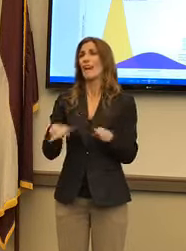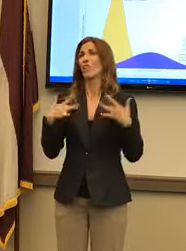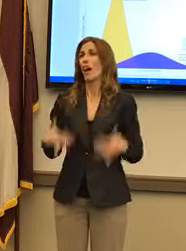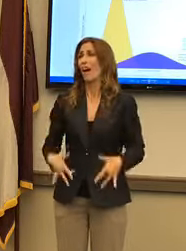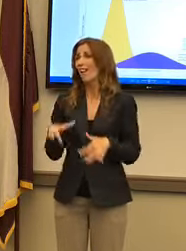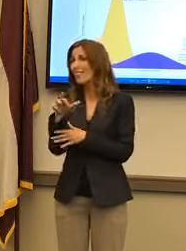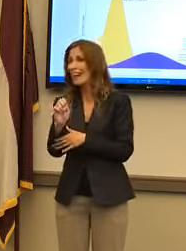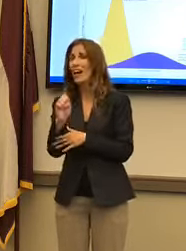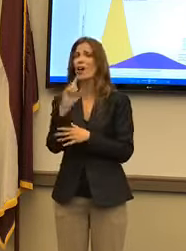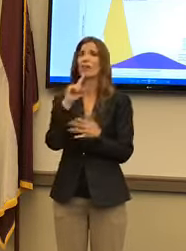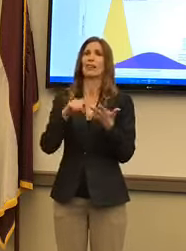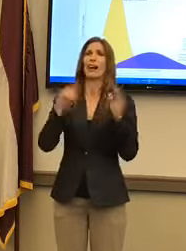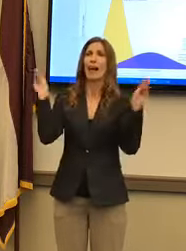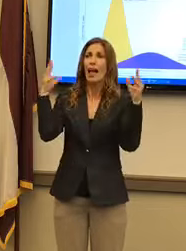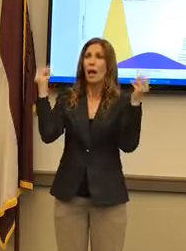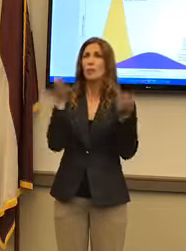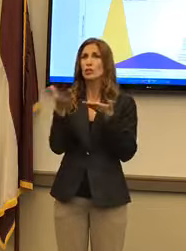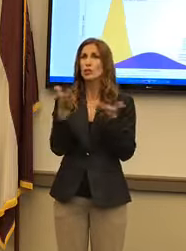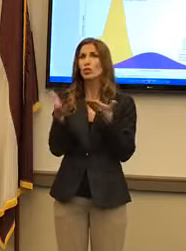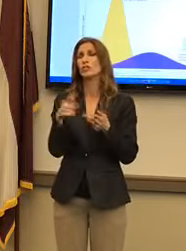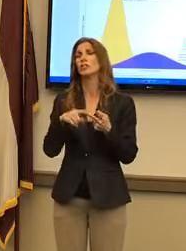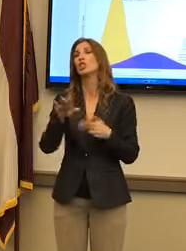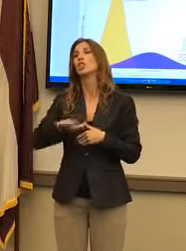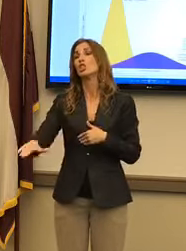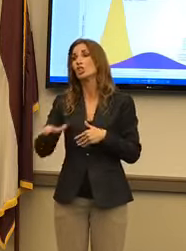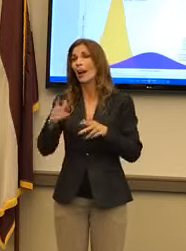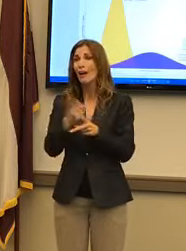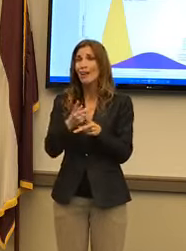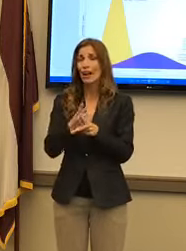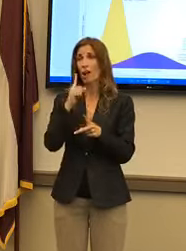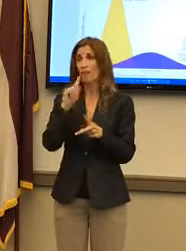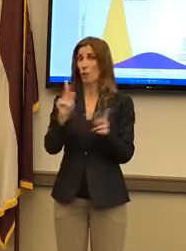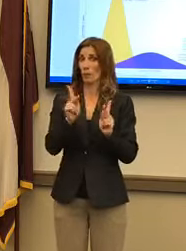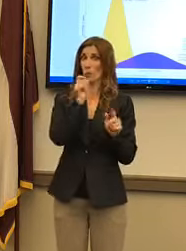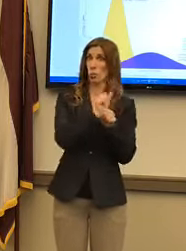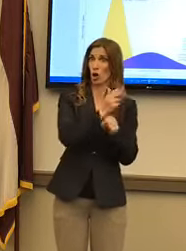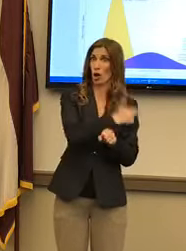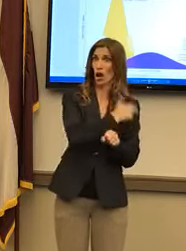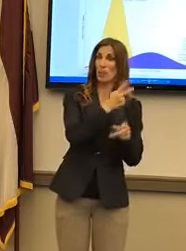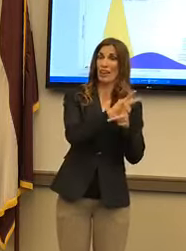ambulance services childcare for health care workers domestic violence services